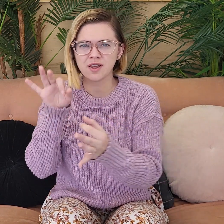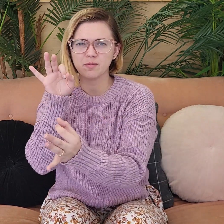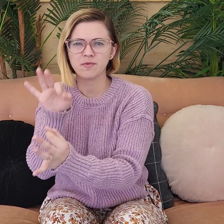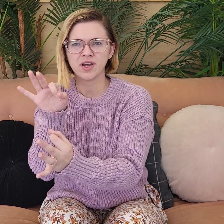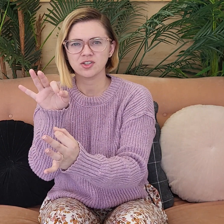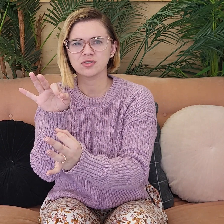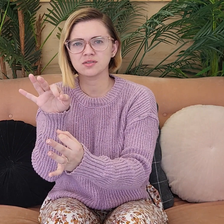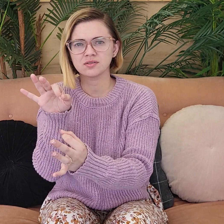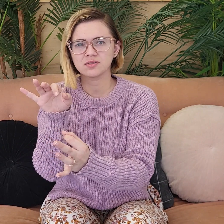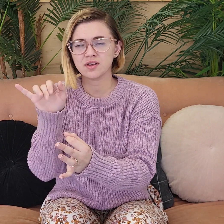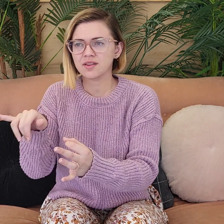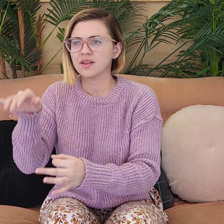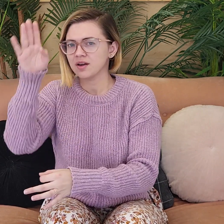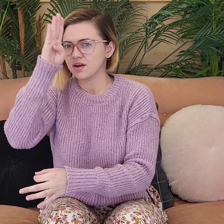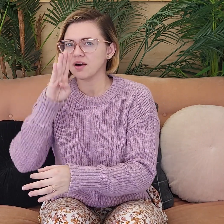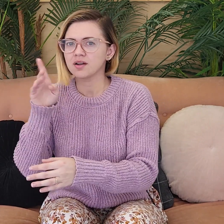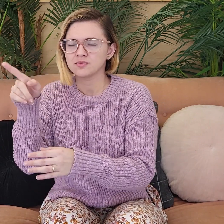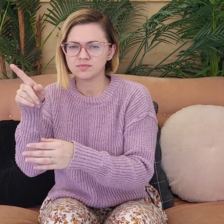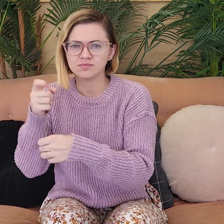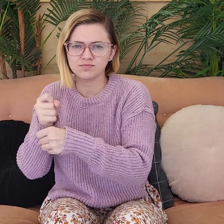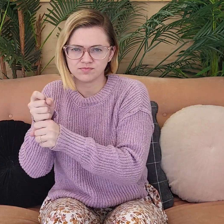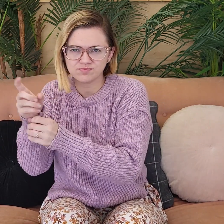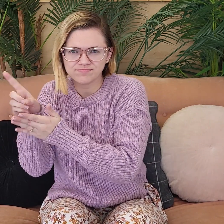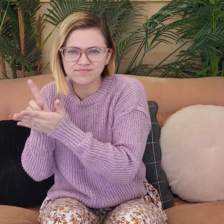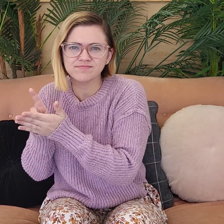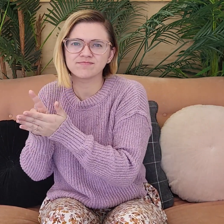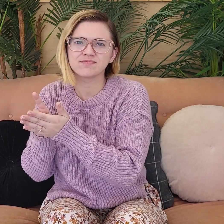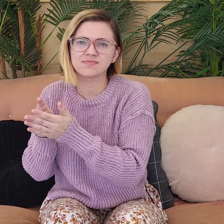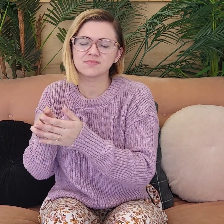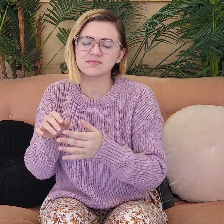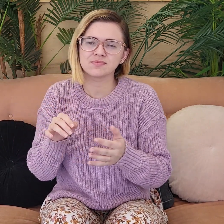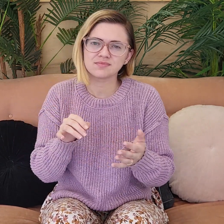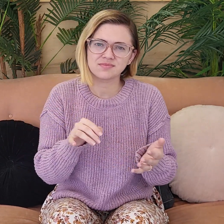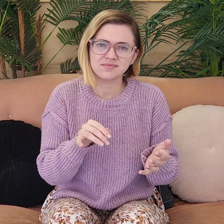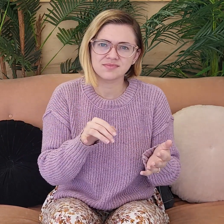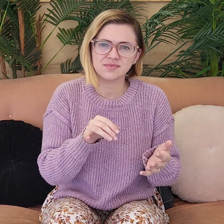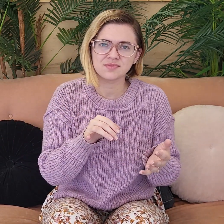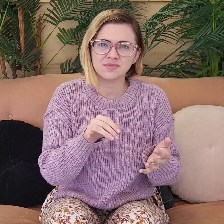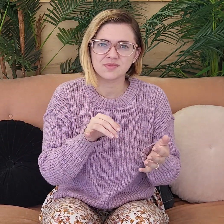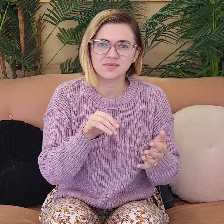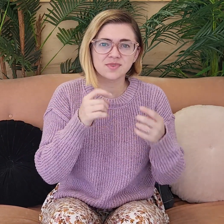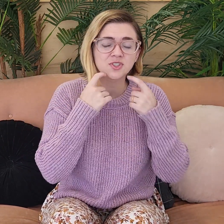That destroyed the perfect plan that God had in his initial design.